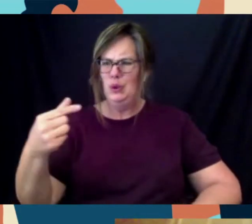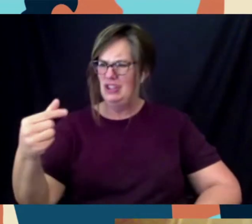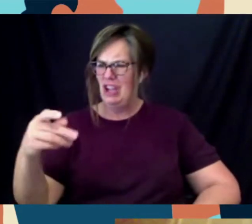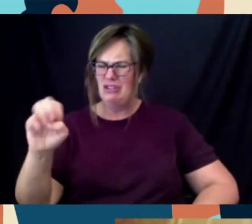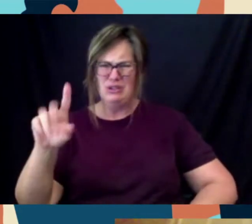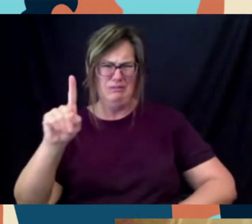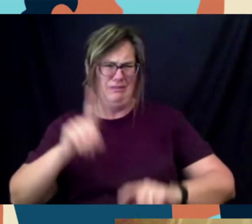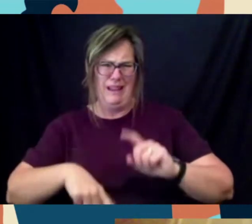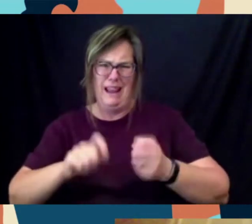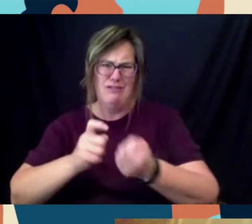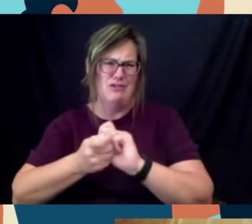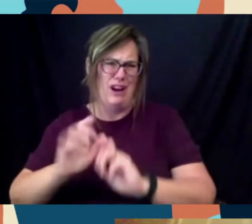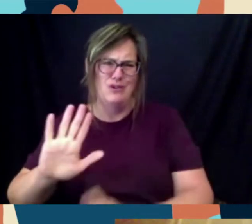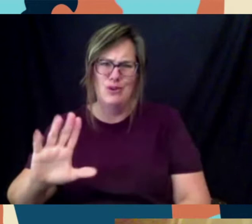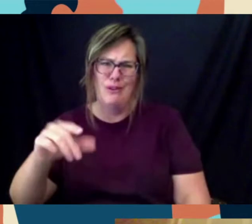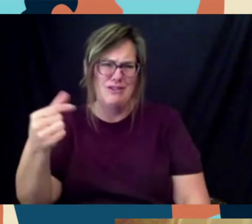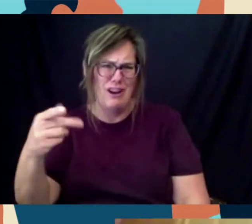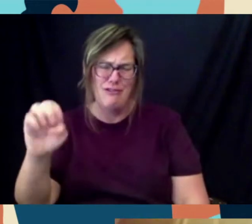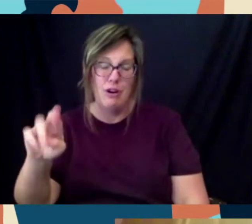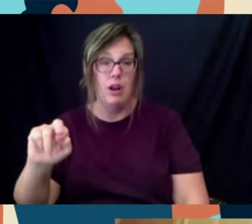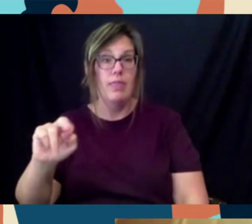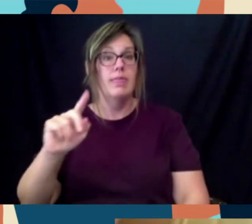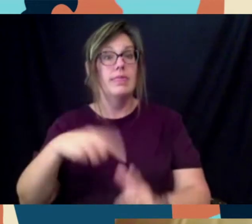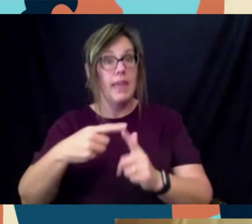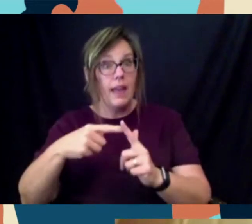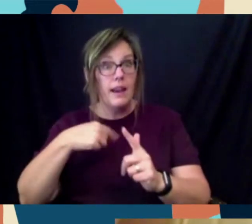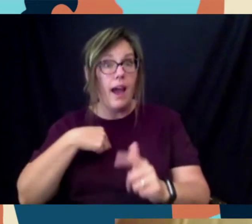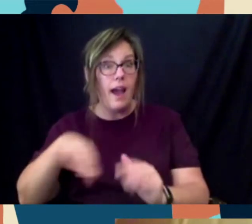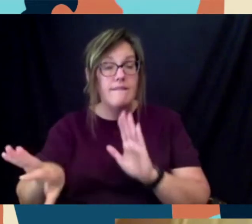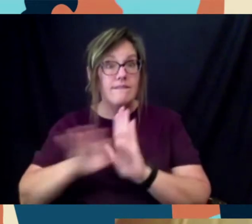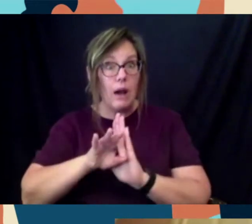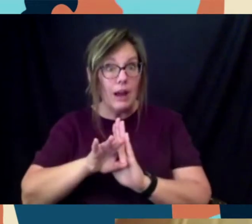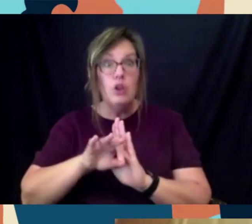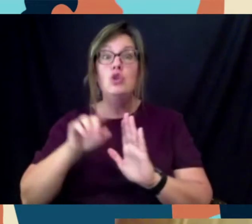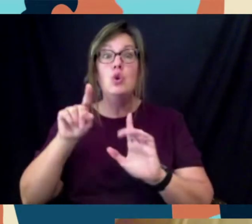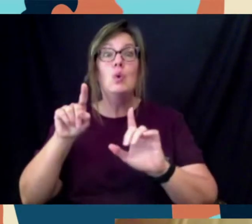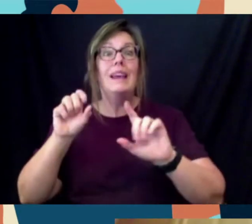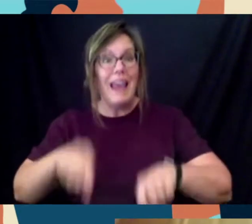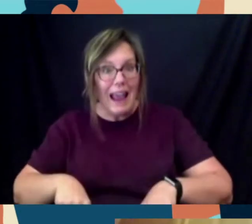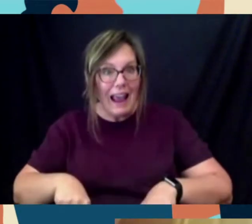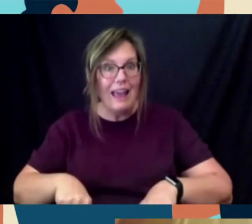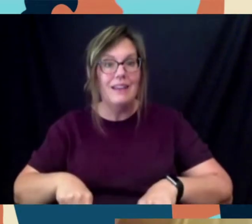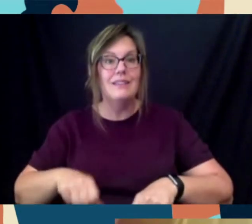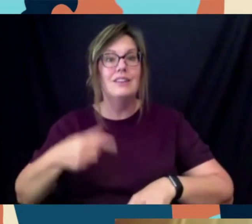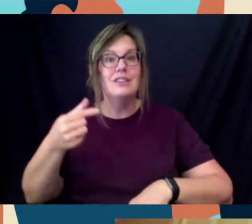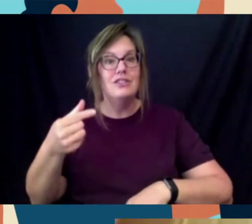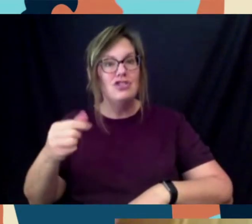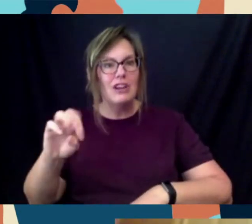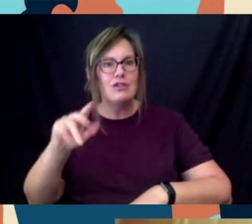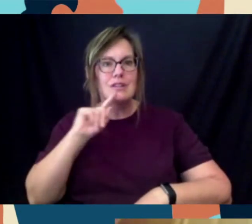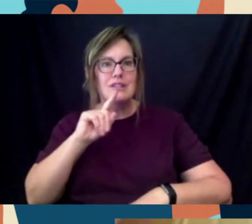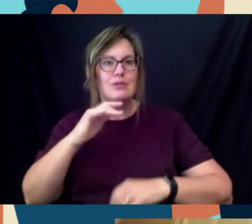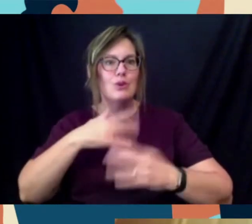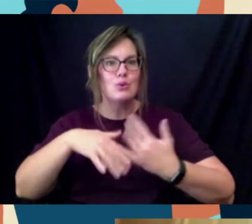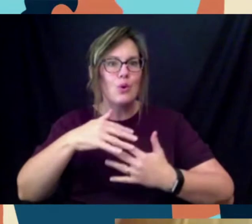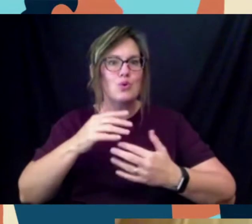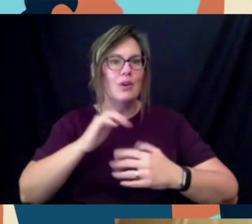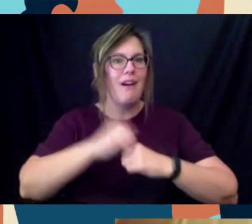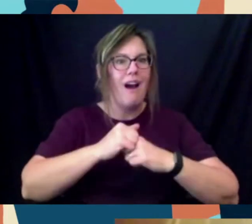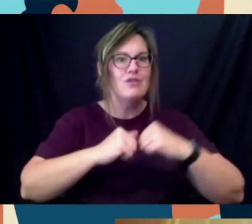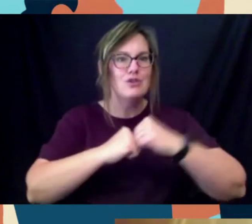until i found out like you can gender is a social construct and whatever it really doesn't matter